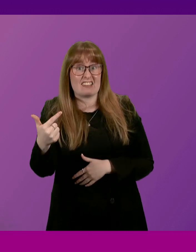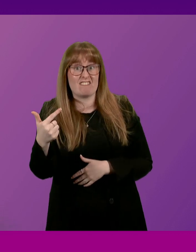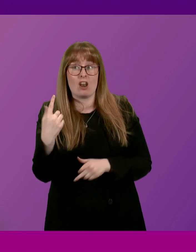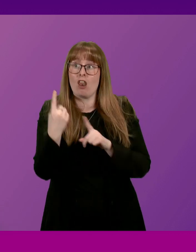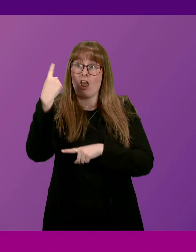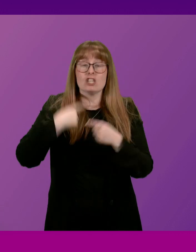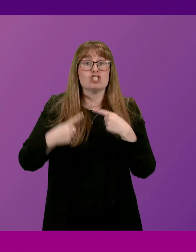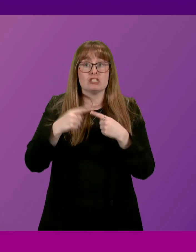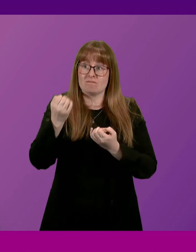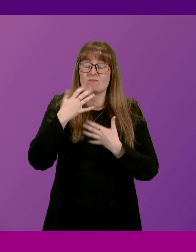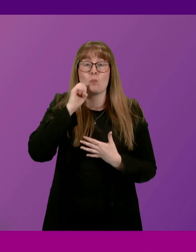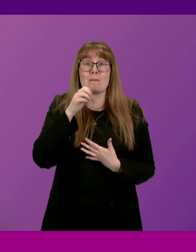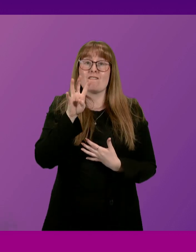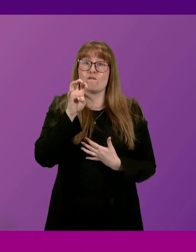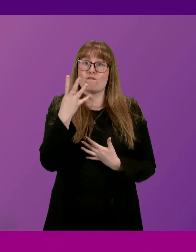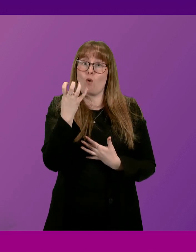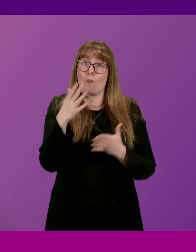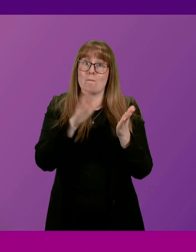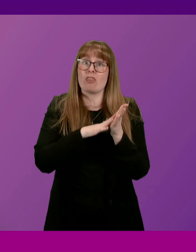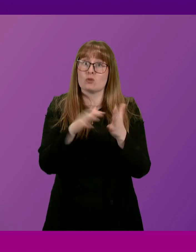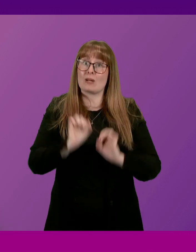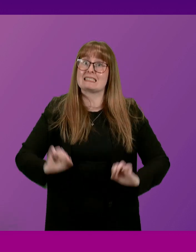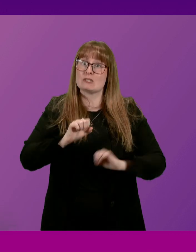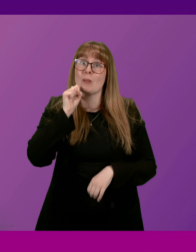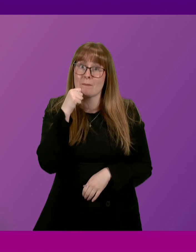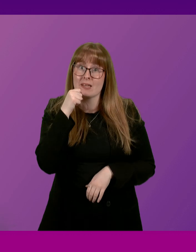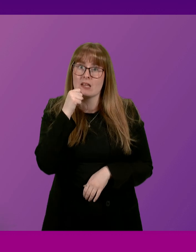for at least another four months. The First Minister keeps saying that things are getting